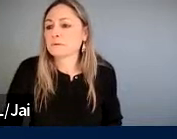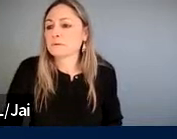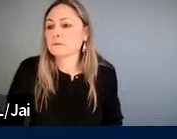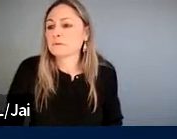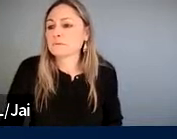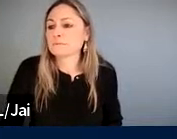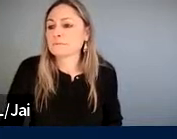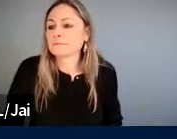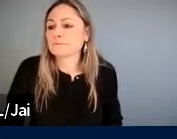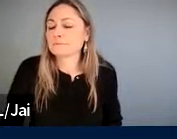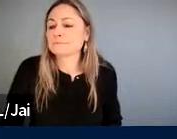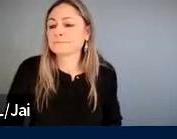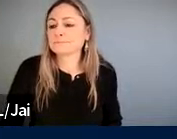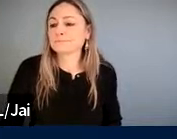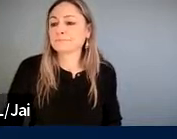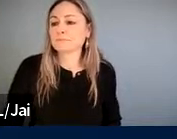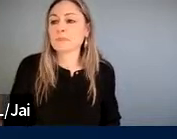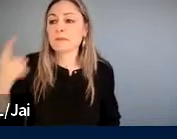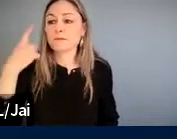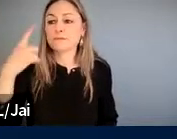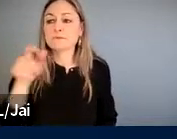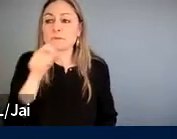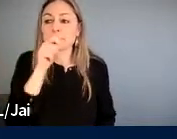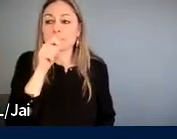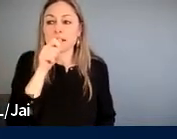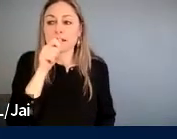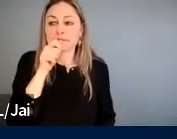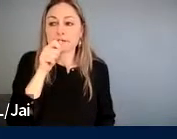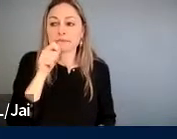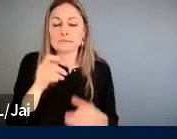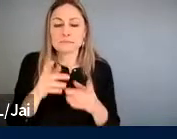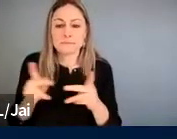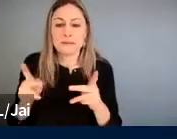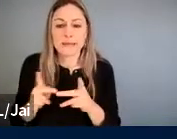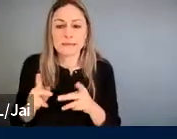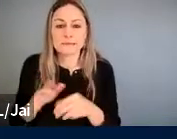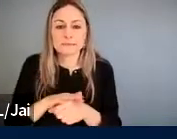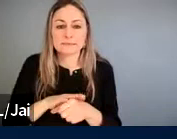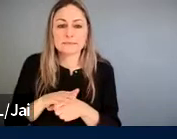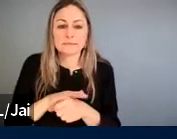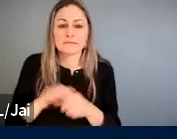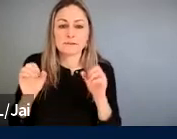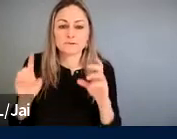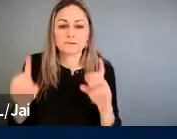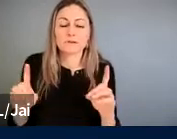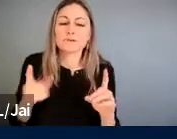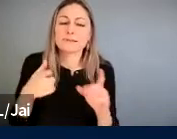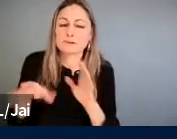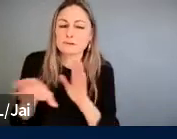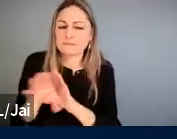For the private space of education, this is for those that are developing these particularly